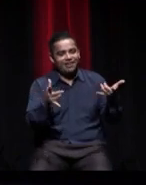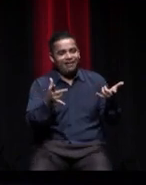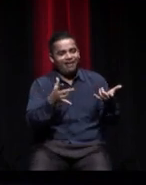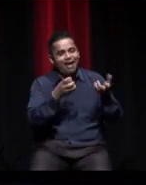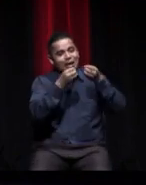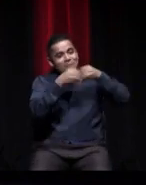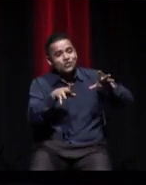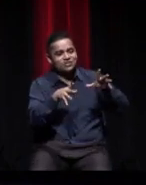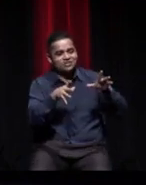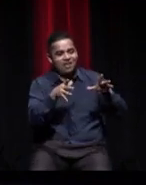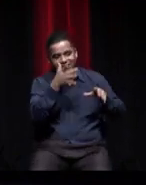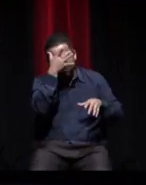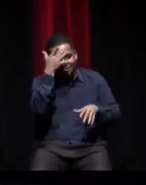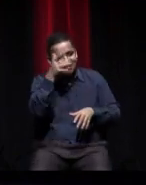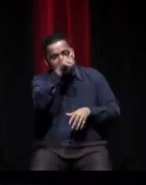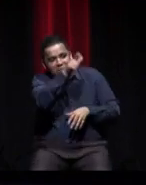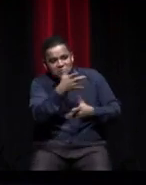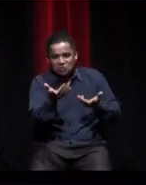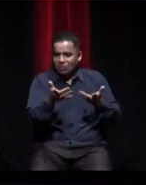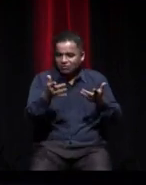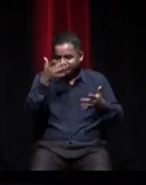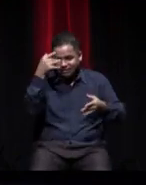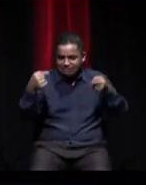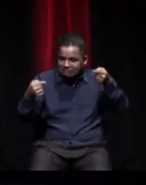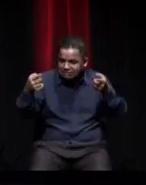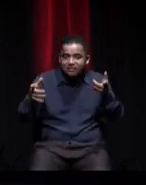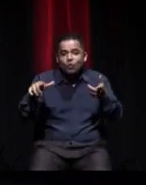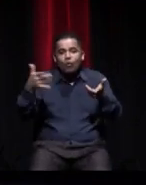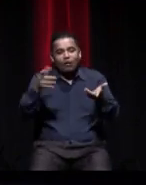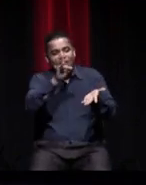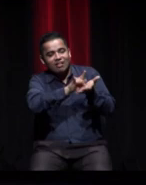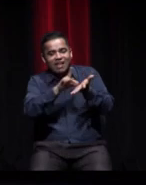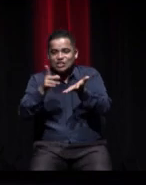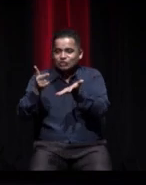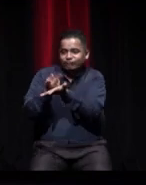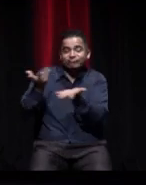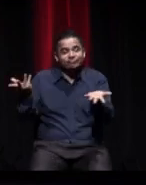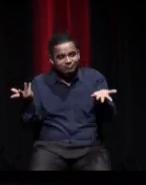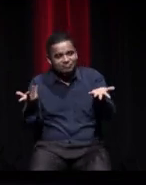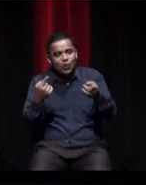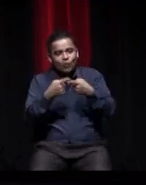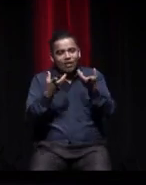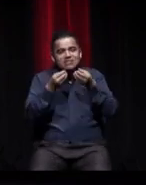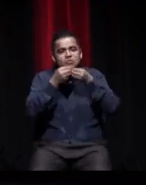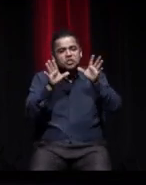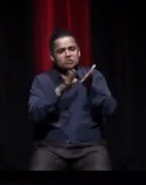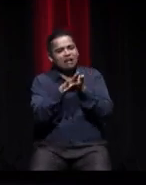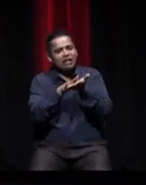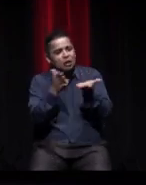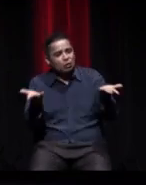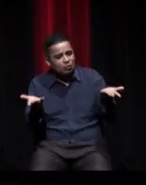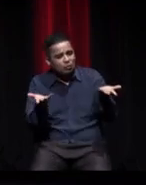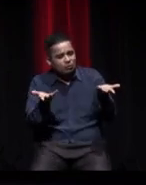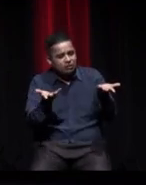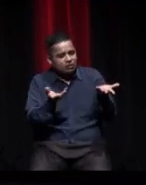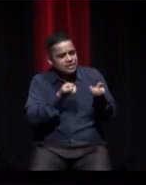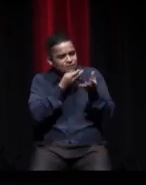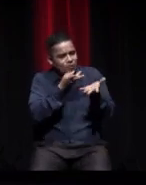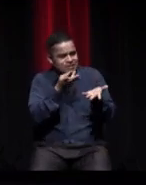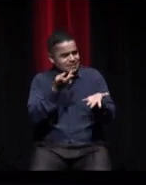to one of the interests in dispute in the public arena. Because if it harms no one, the information isn't news.